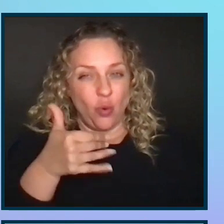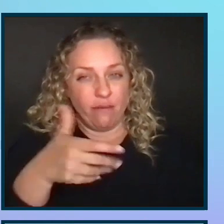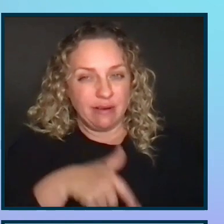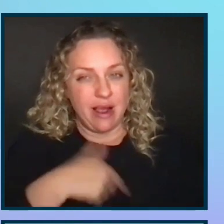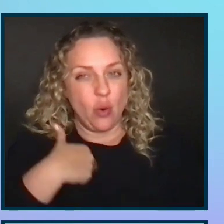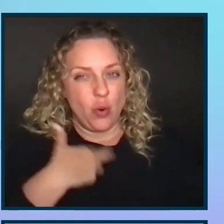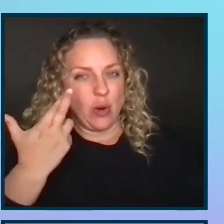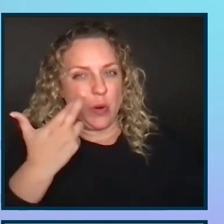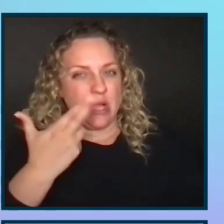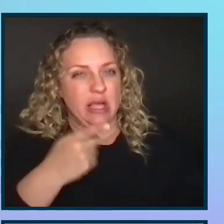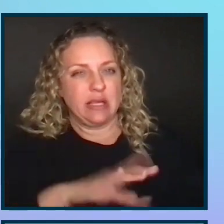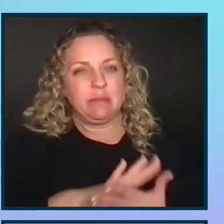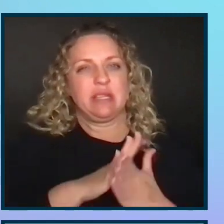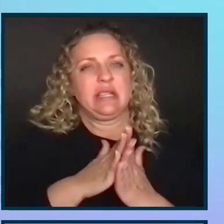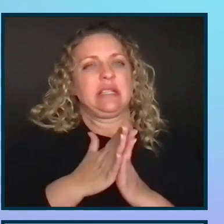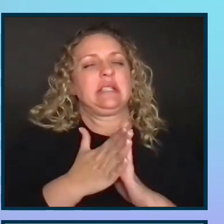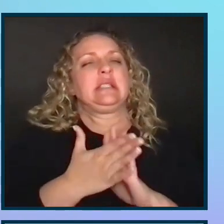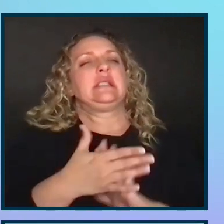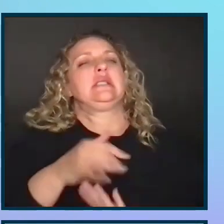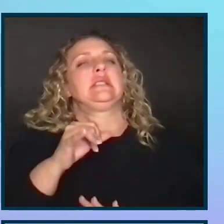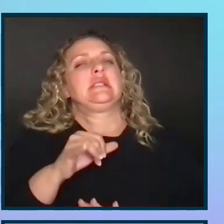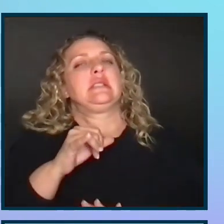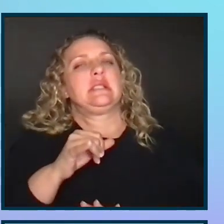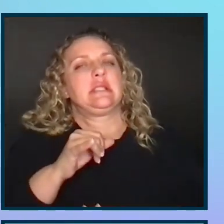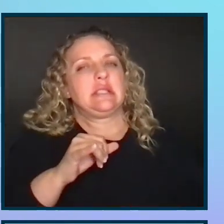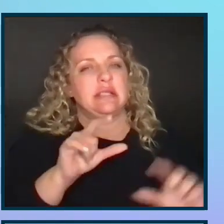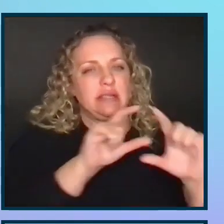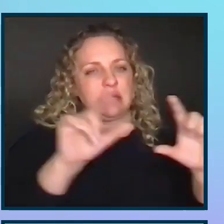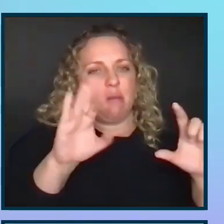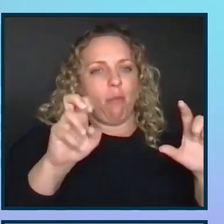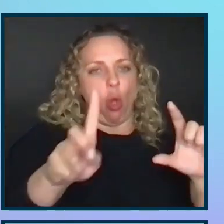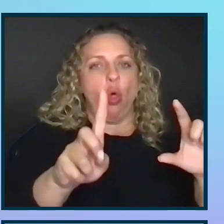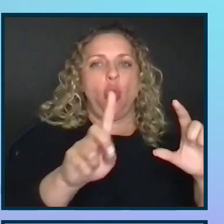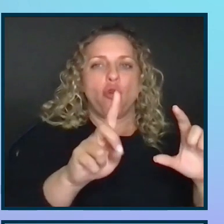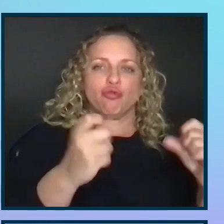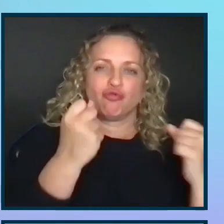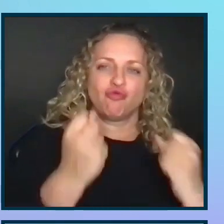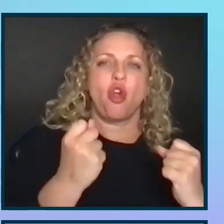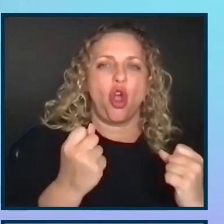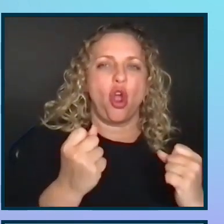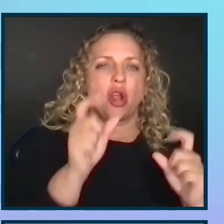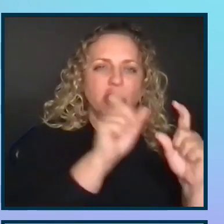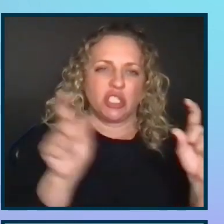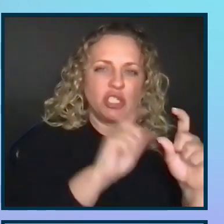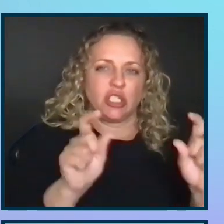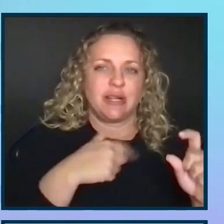that's turned into views where the tech was usually bold and there's lots of it. And we have absolute contrasts black on white.